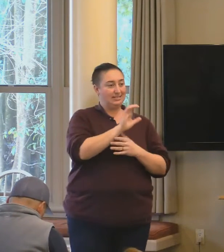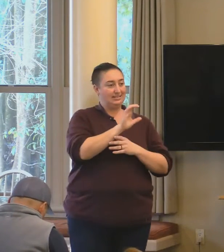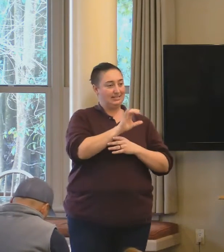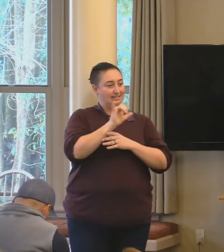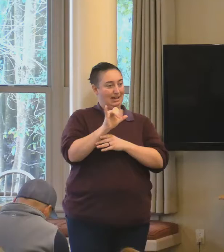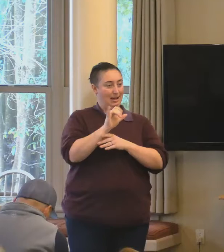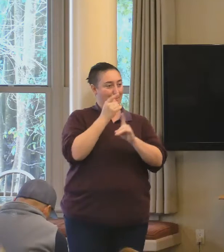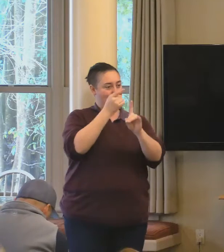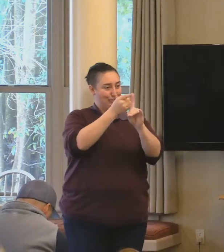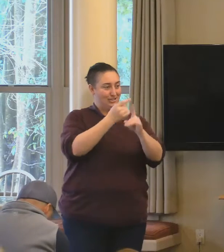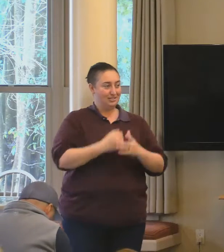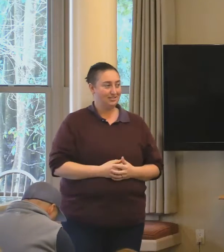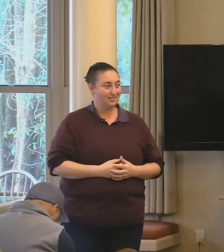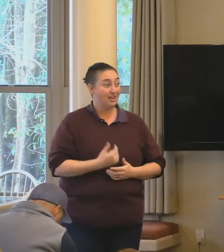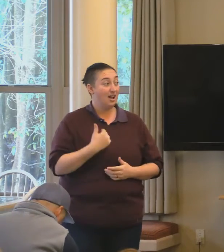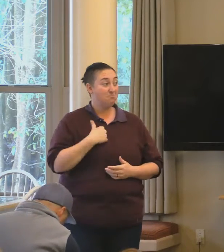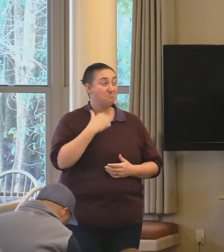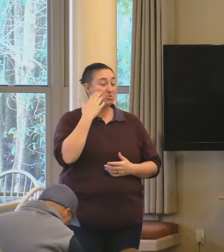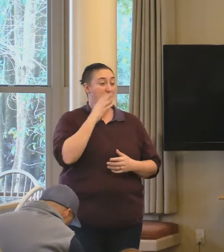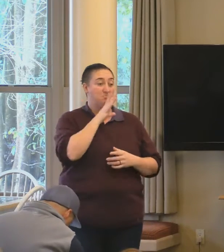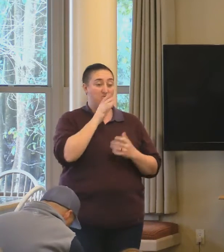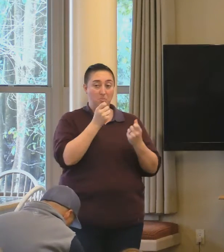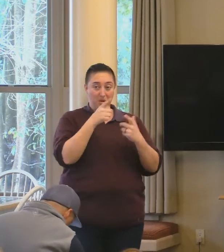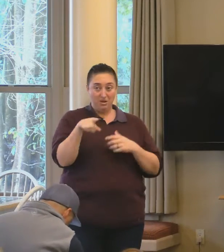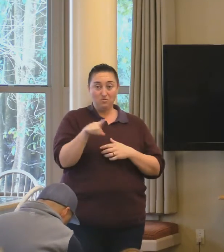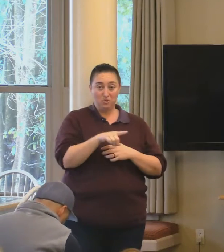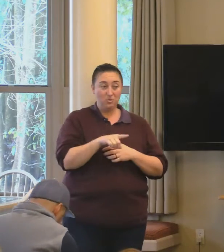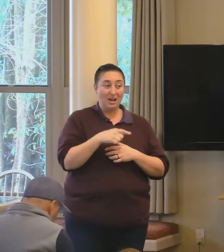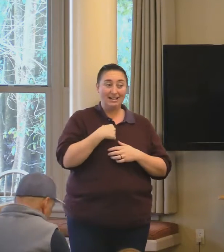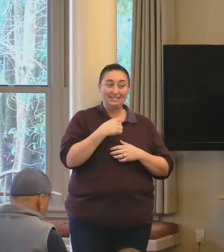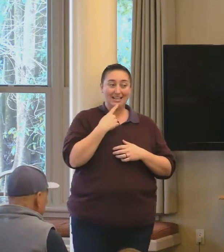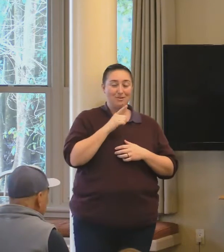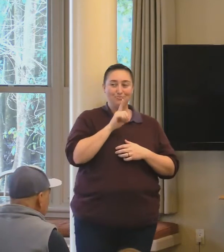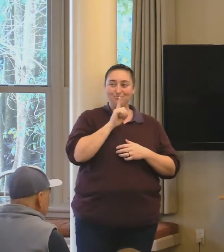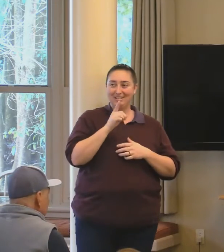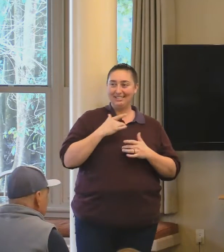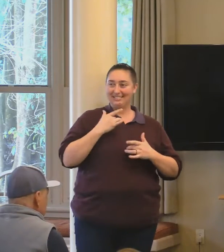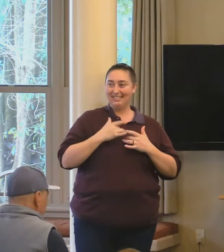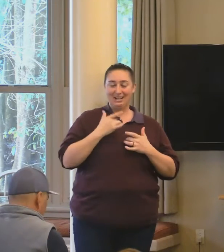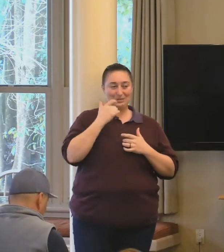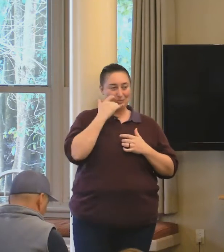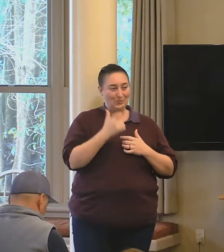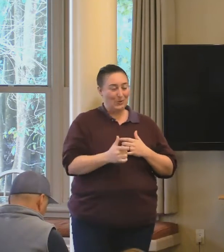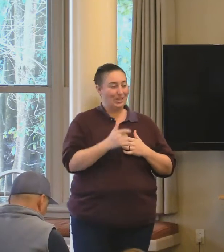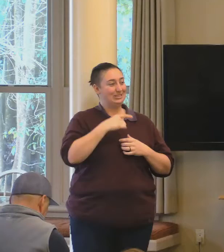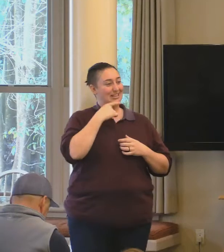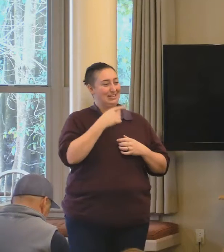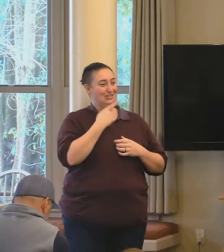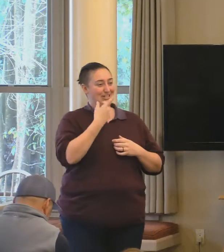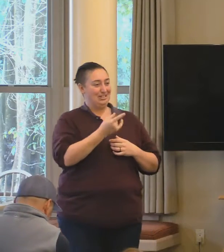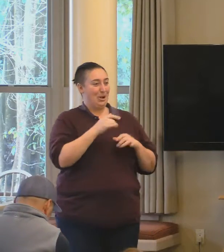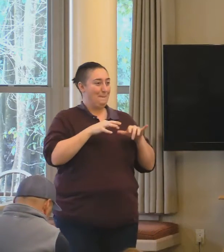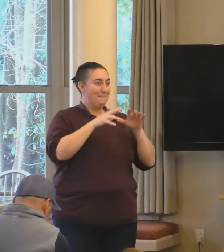mission. I know I speak for many when I say I'm so excited to watch the hearing dog